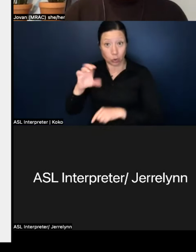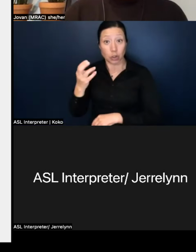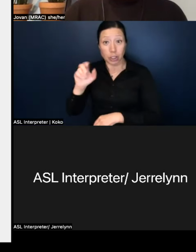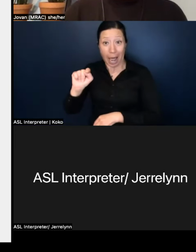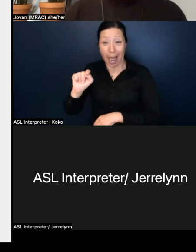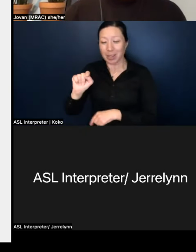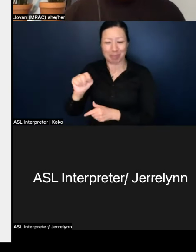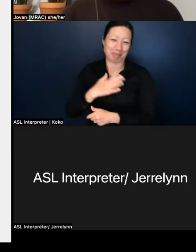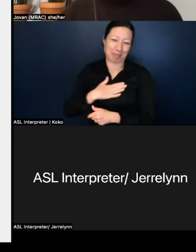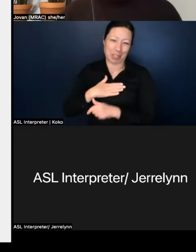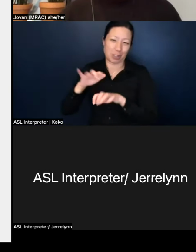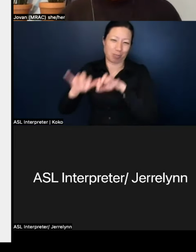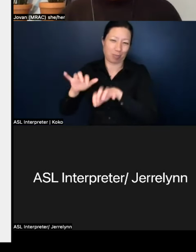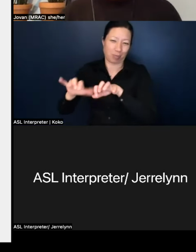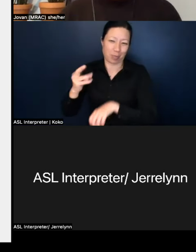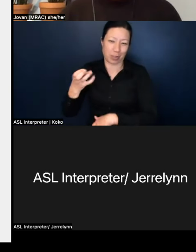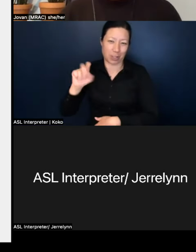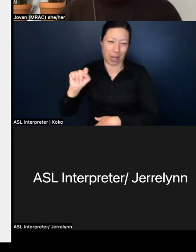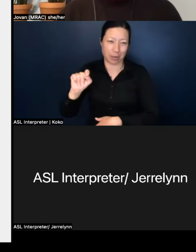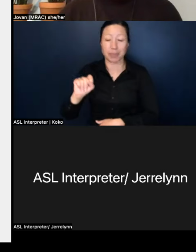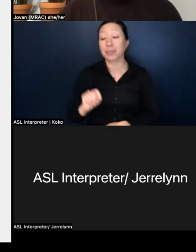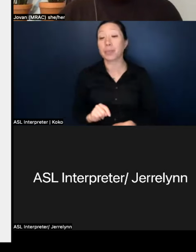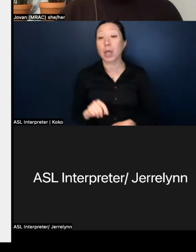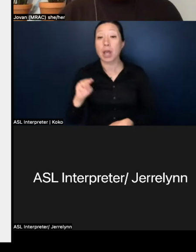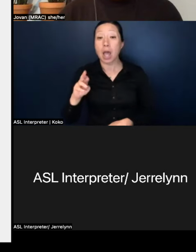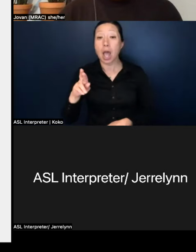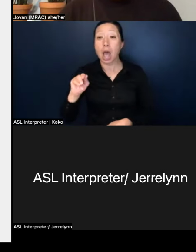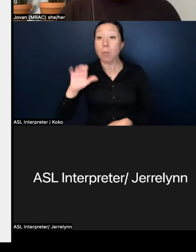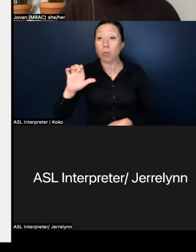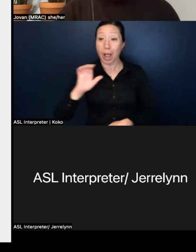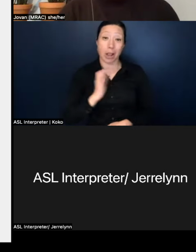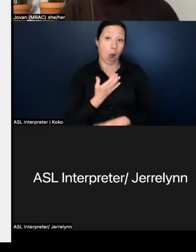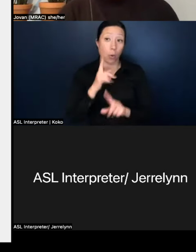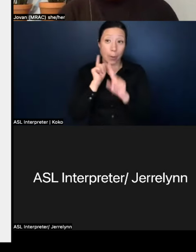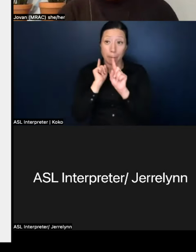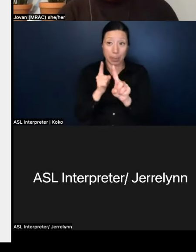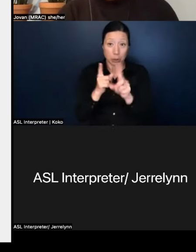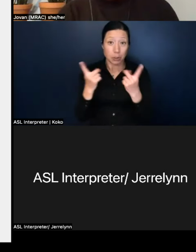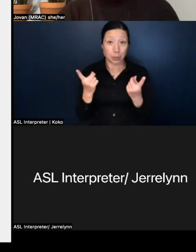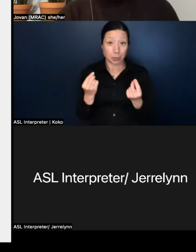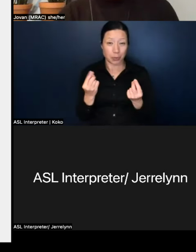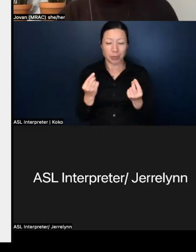Okay, so the MRAC mission. So we are a non-profit organization with a mission